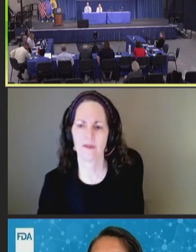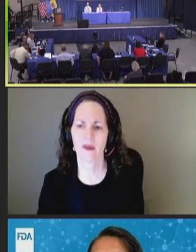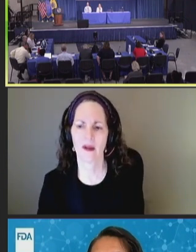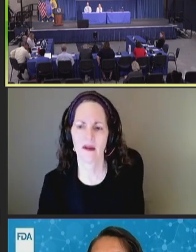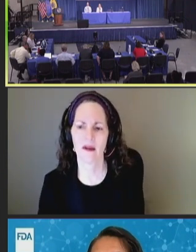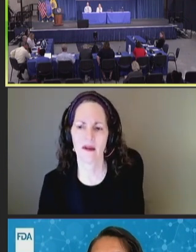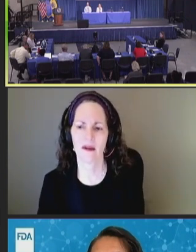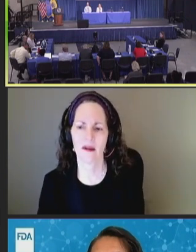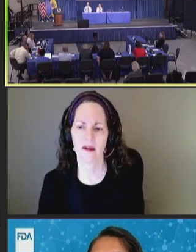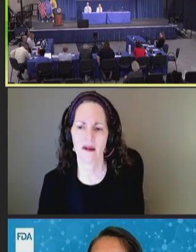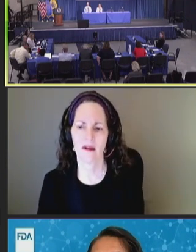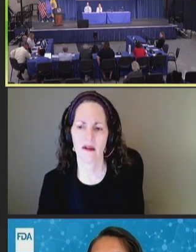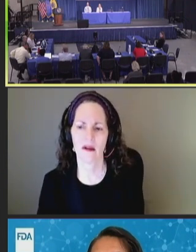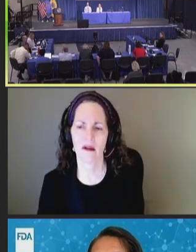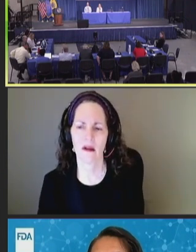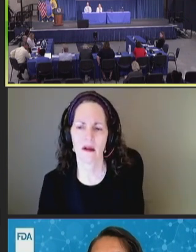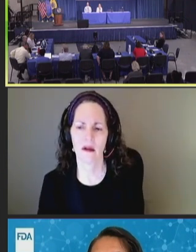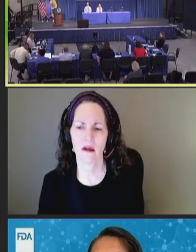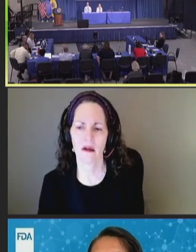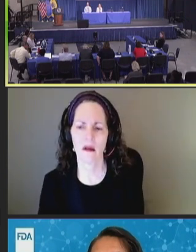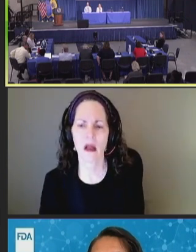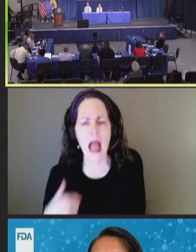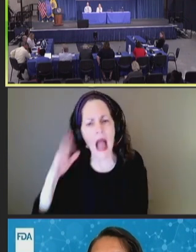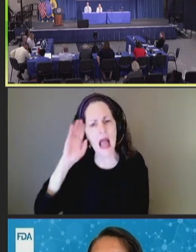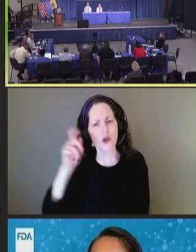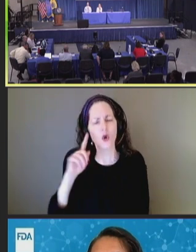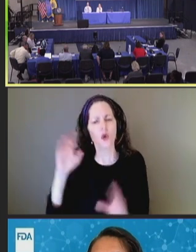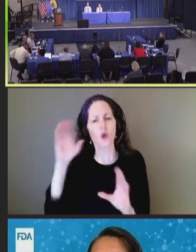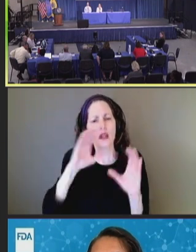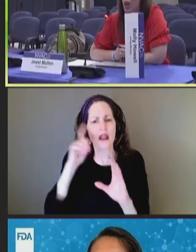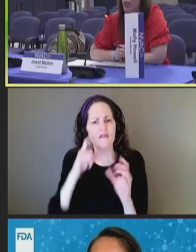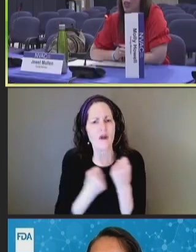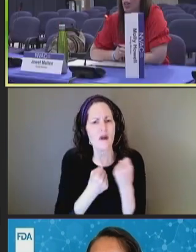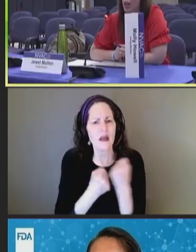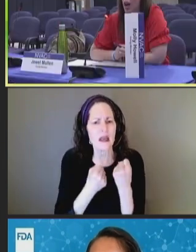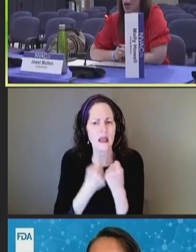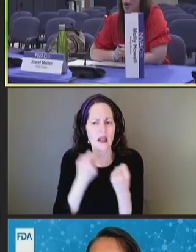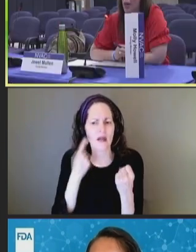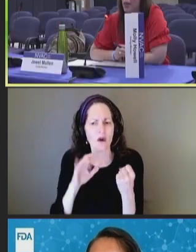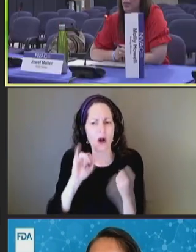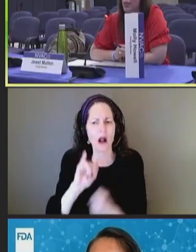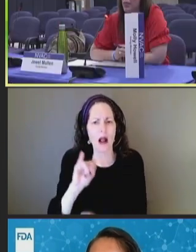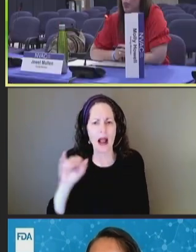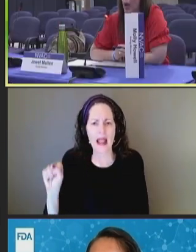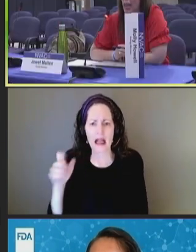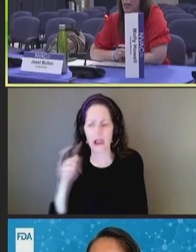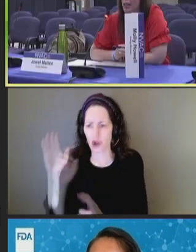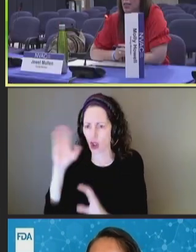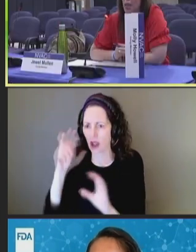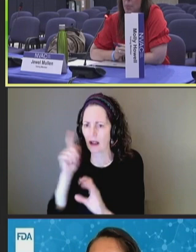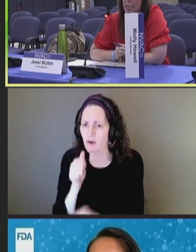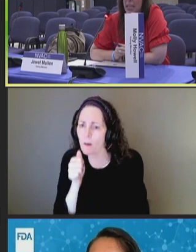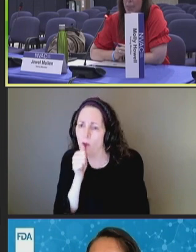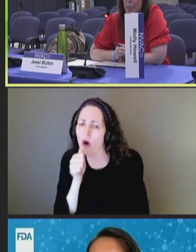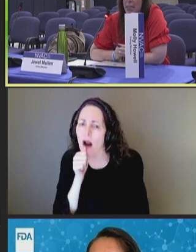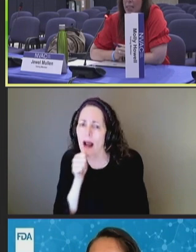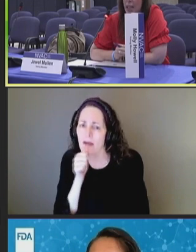you were talking about private partnerships. But one other way some states have been successful